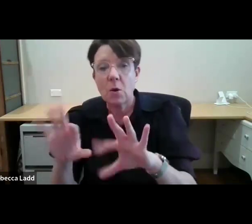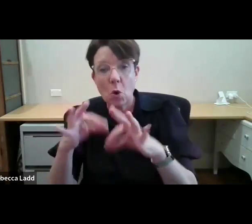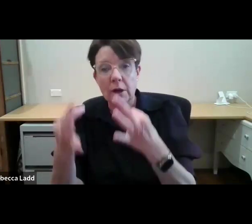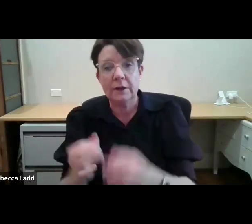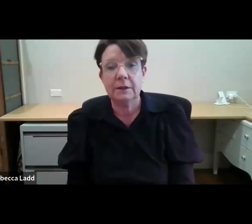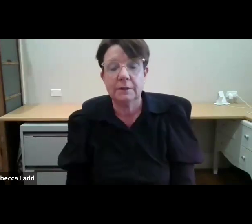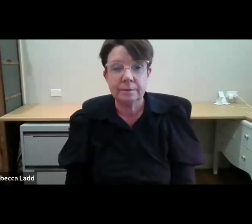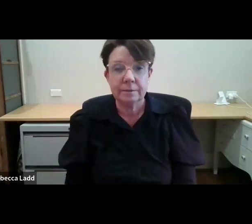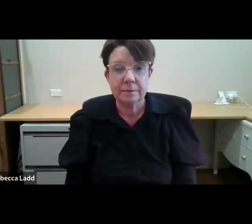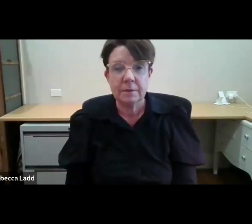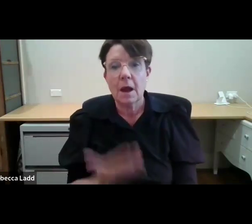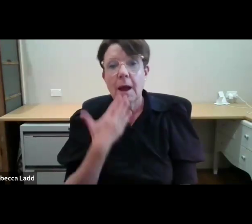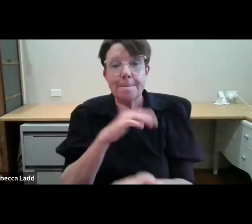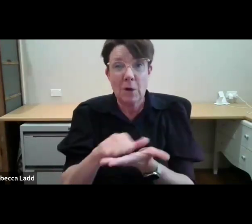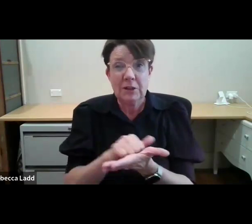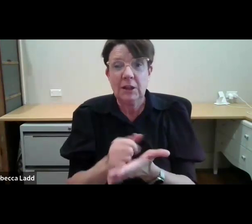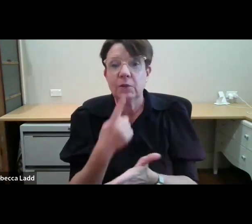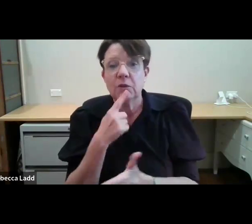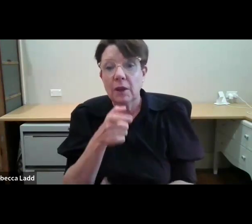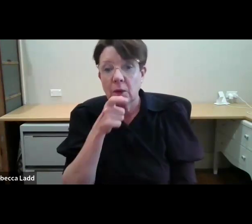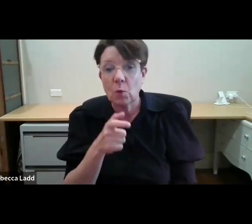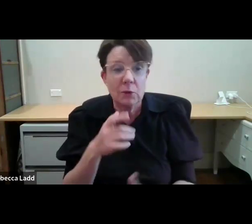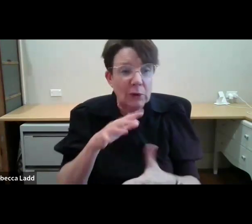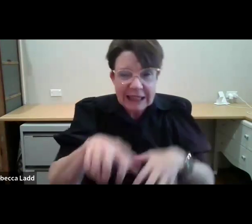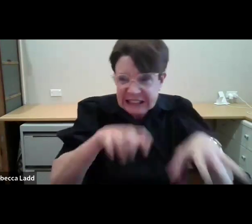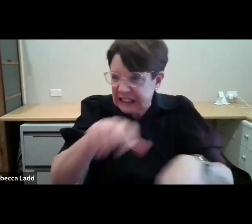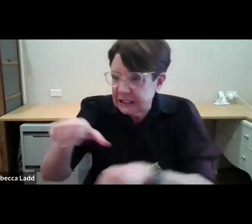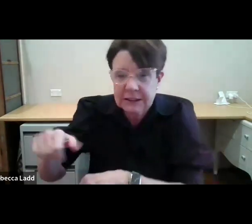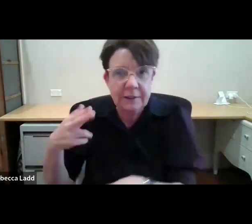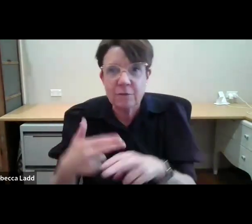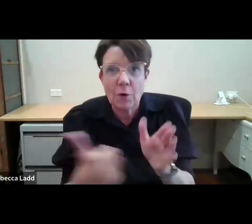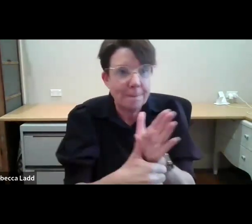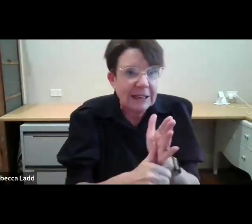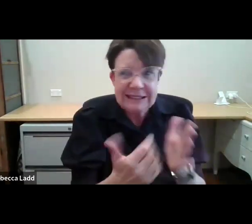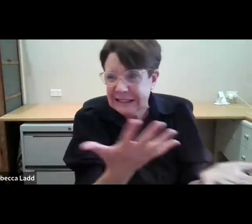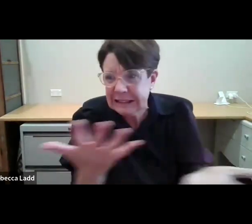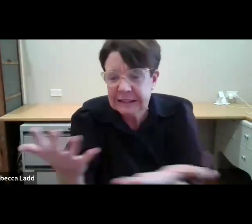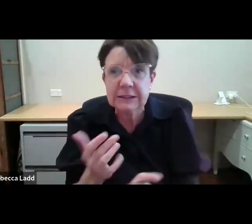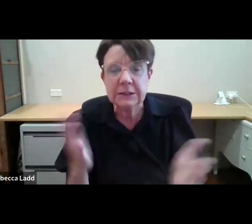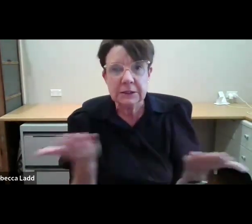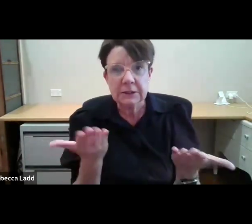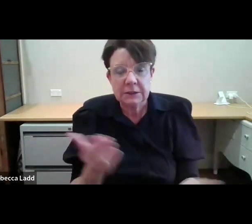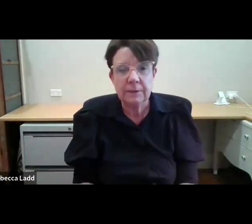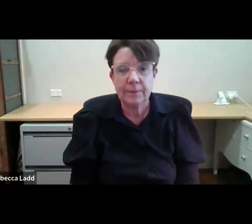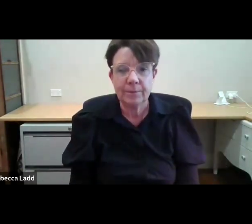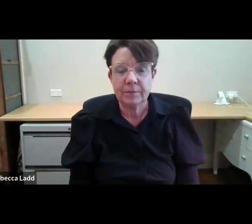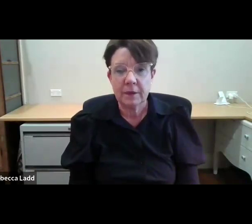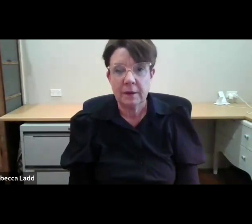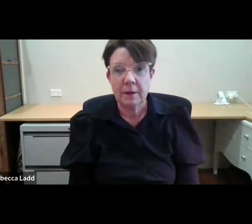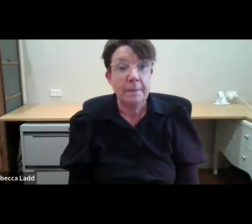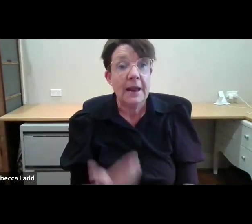and other factors, at the time when we are looking for money?